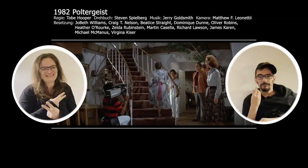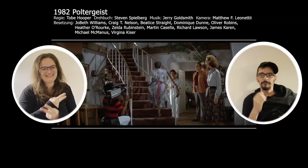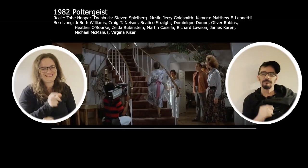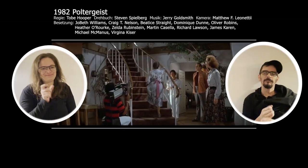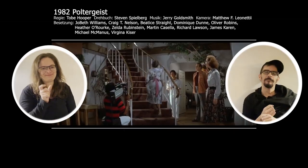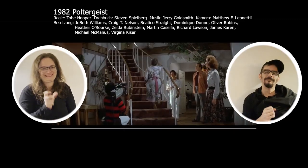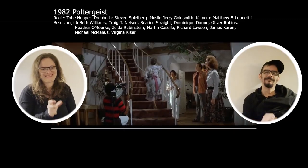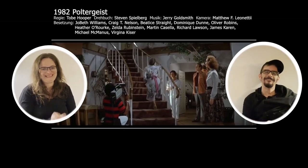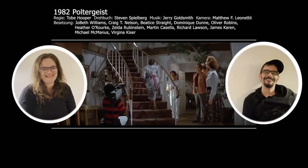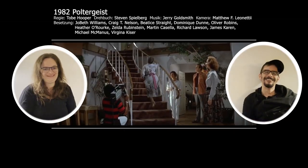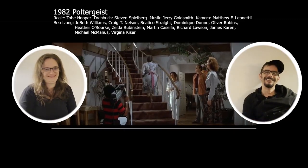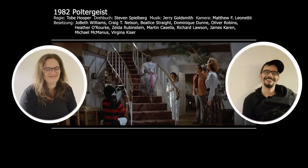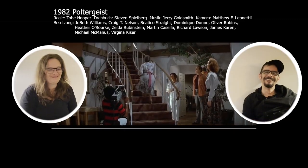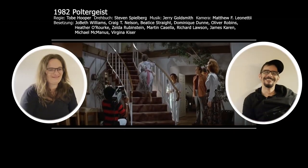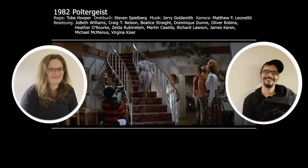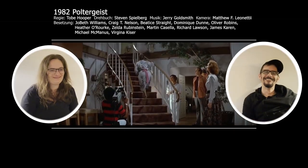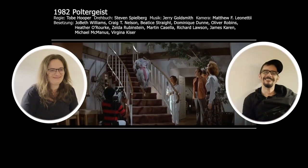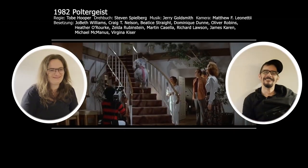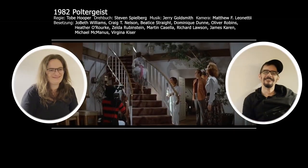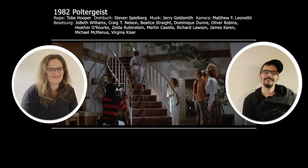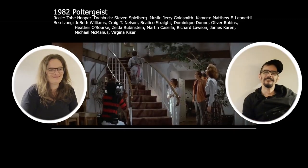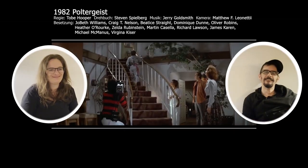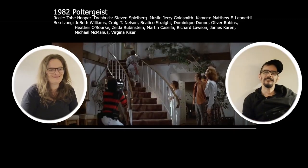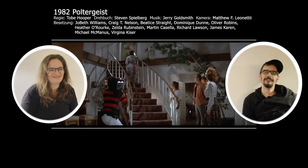The way the stitch is tied and its long tail.